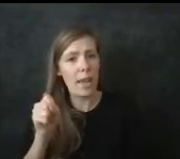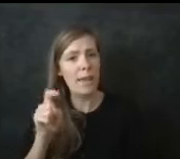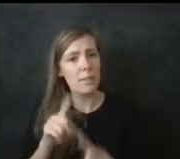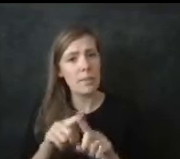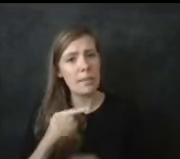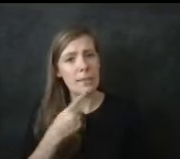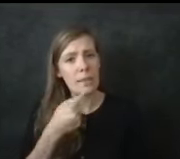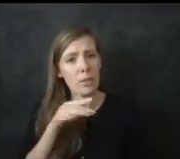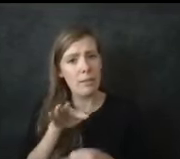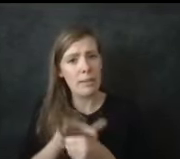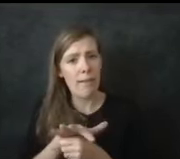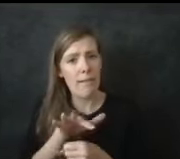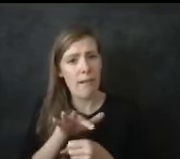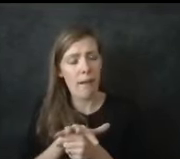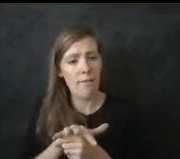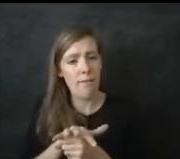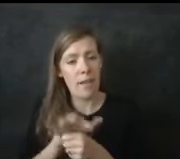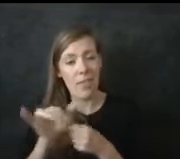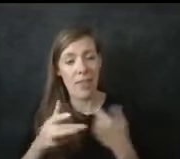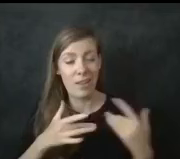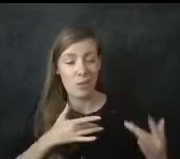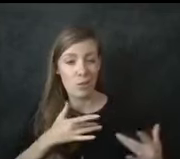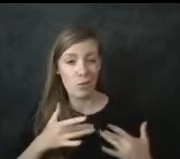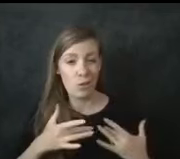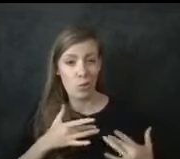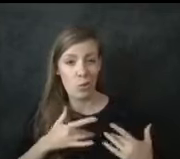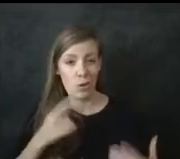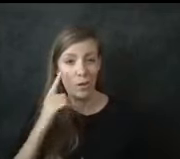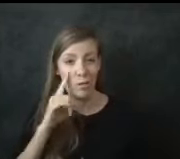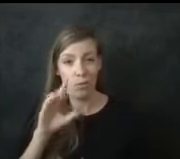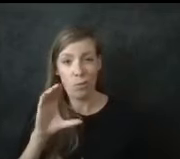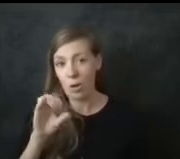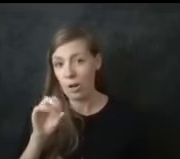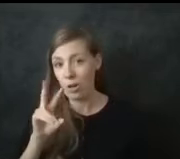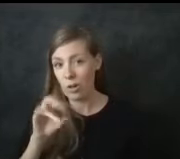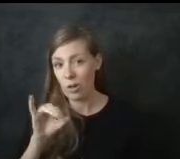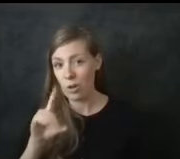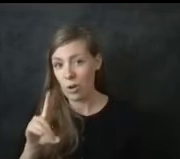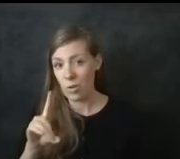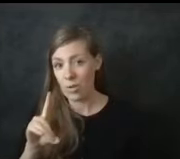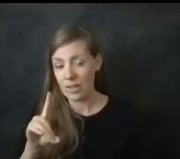And that's the worry that Code 19 does impact children as well.